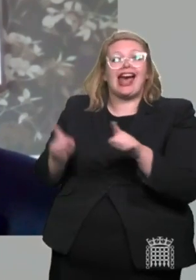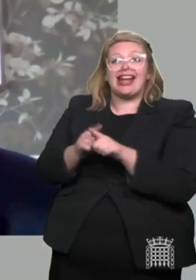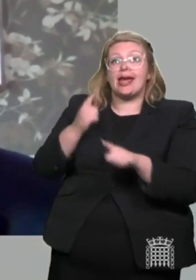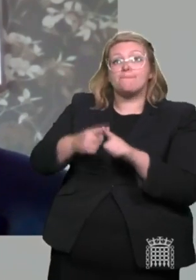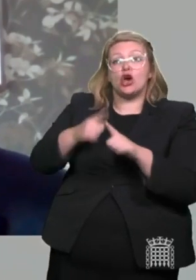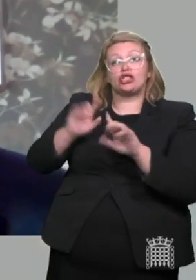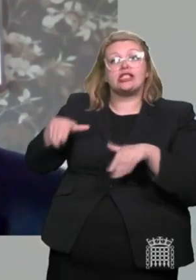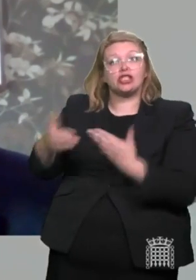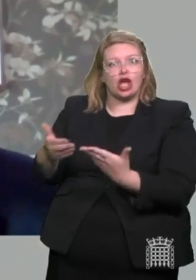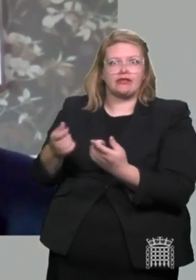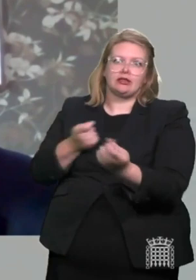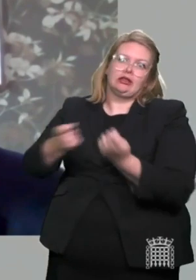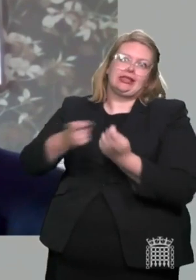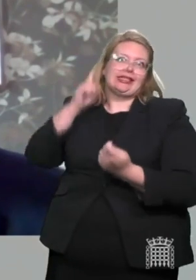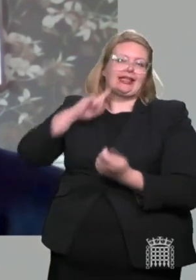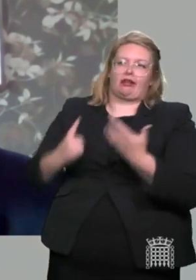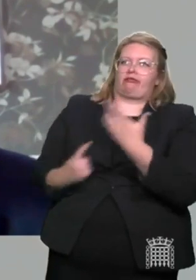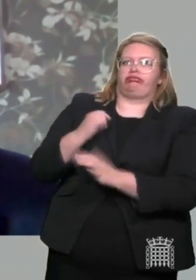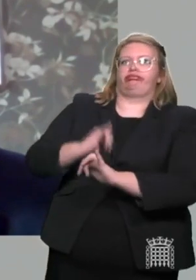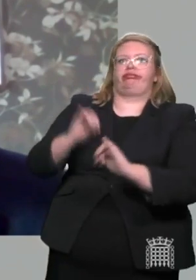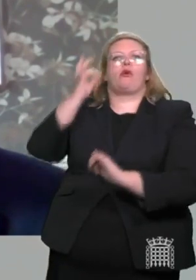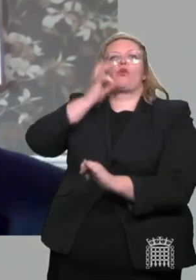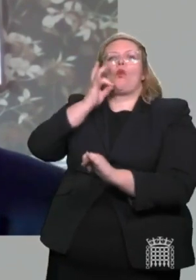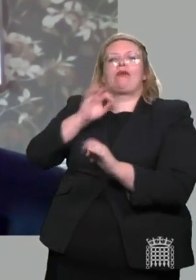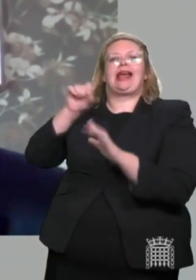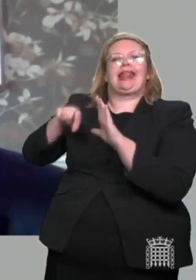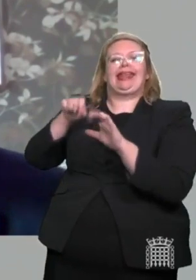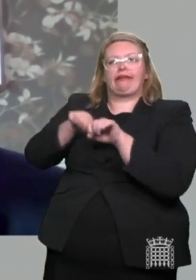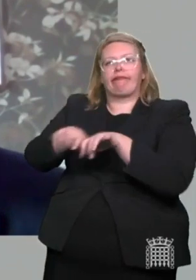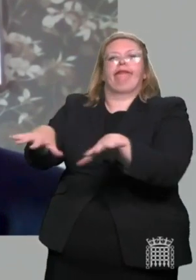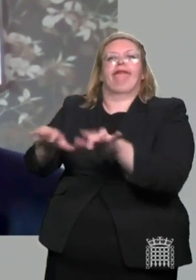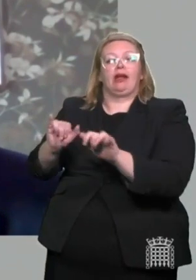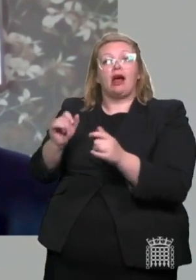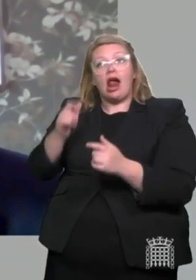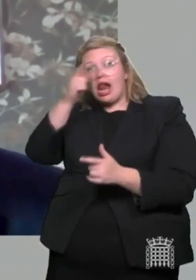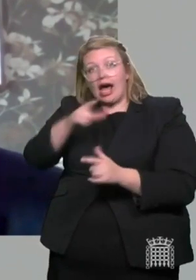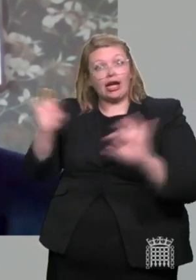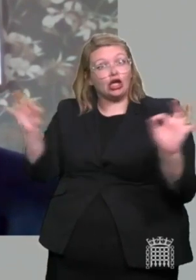a major water leak yesterday? Fortunately, no one was hurt and all patients have been moved safely